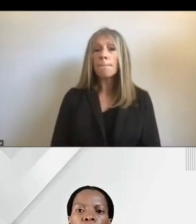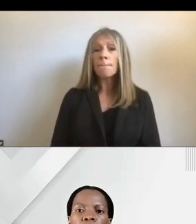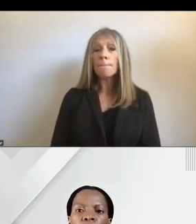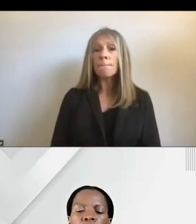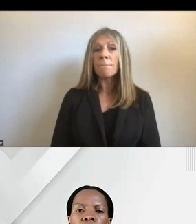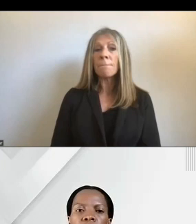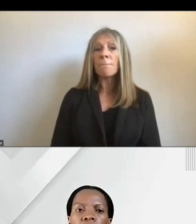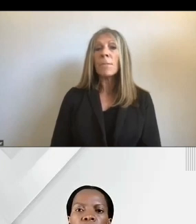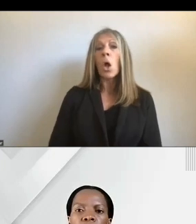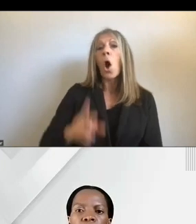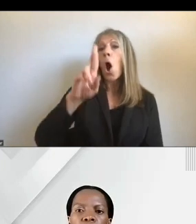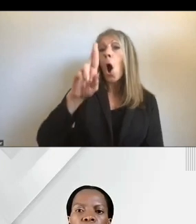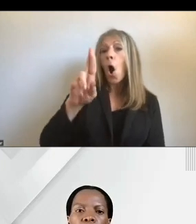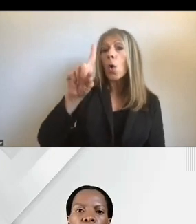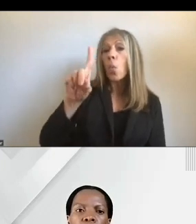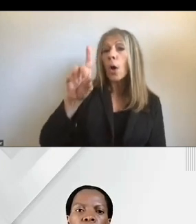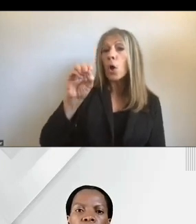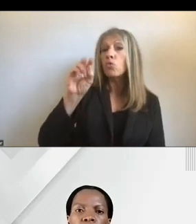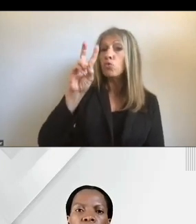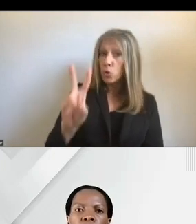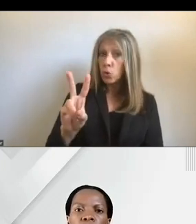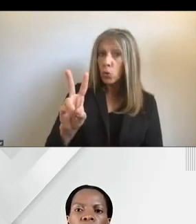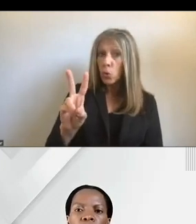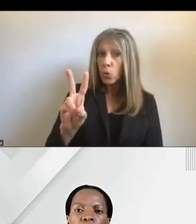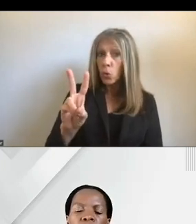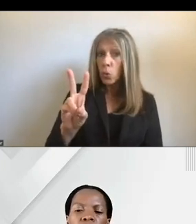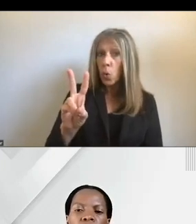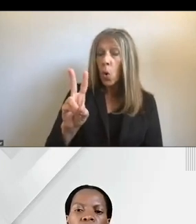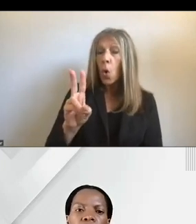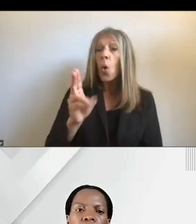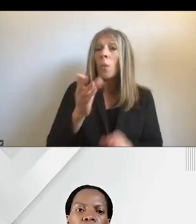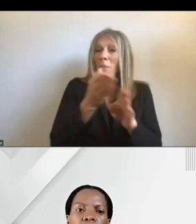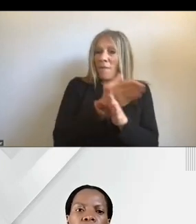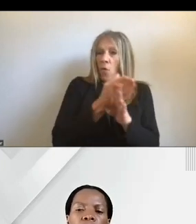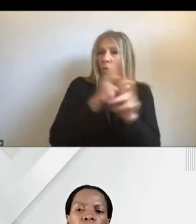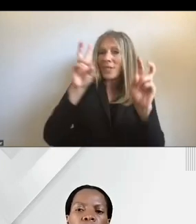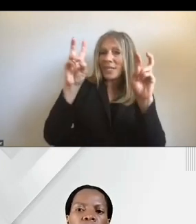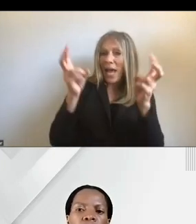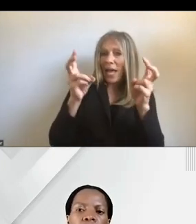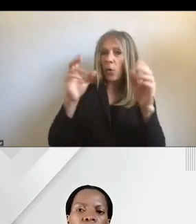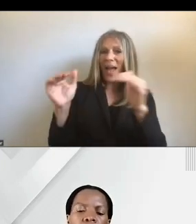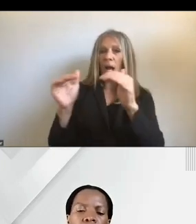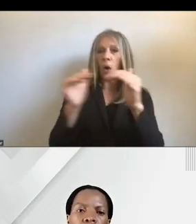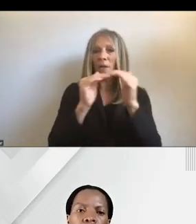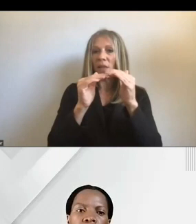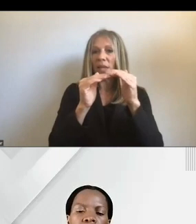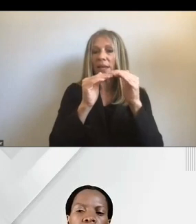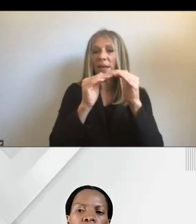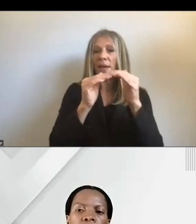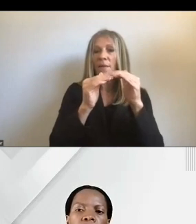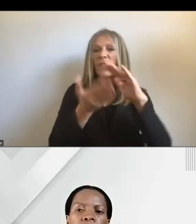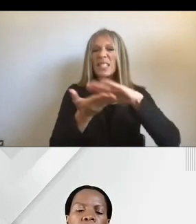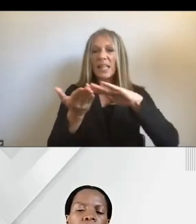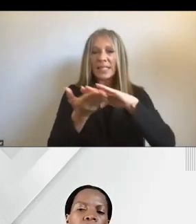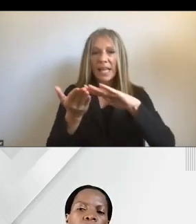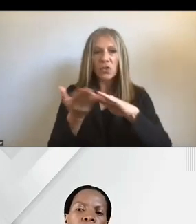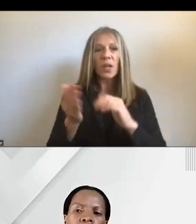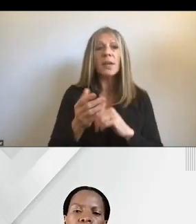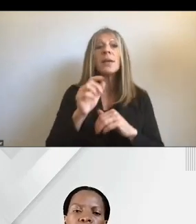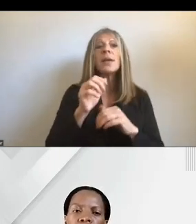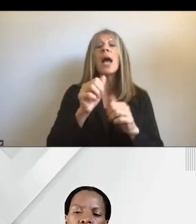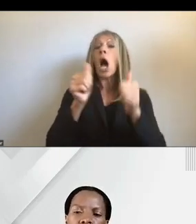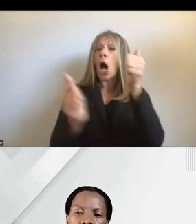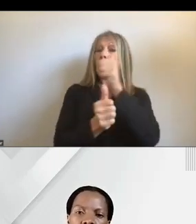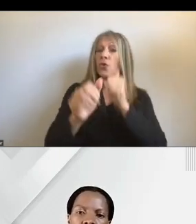Provision R102 was previously titled "Equivalent Facilitation," and it allowed that under the ADA,